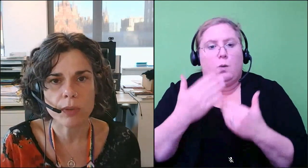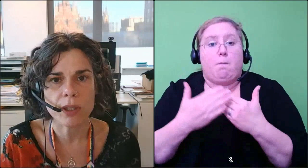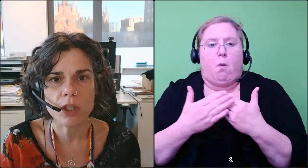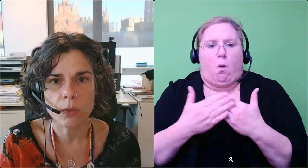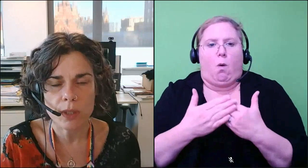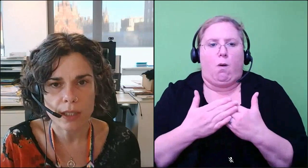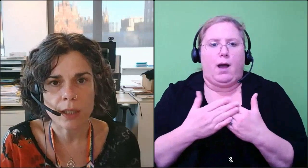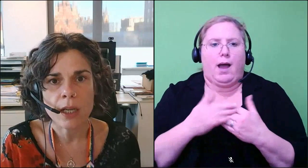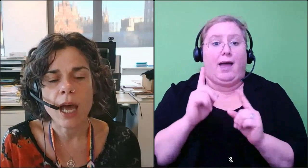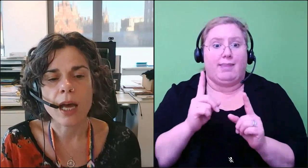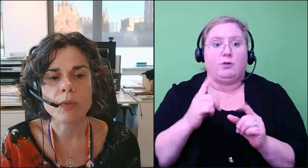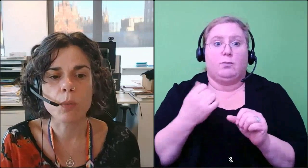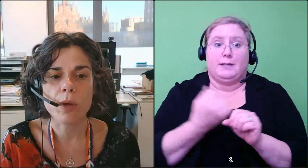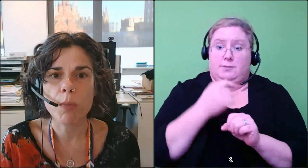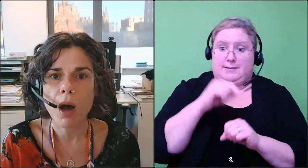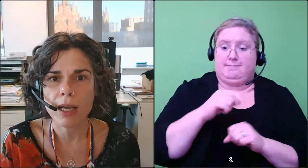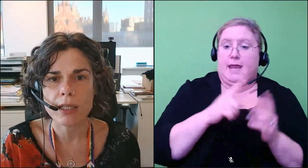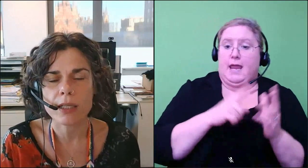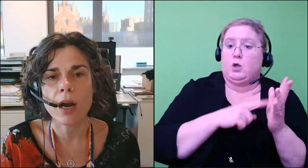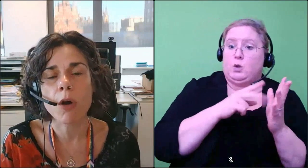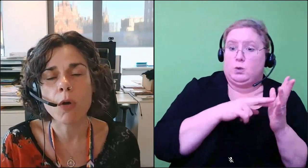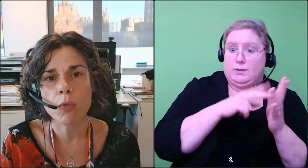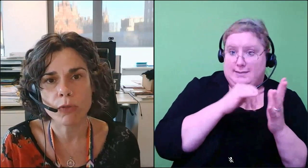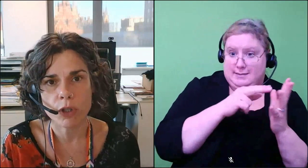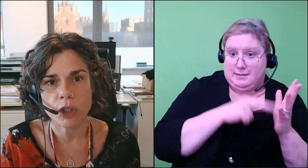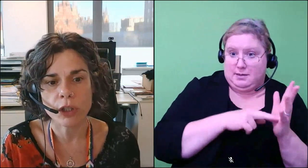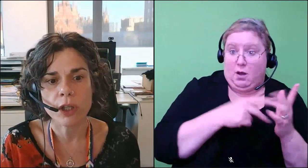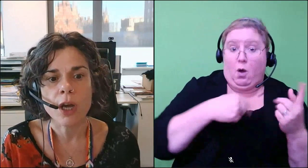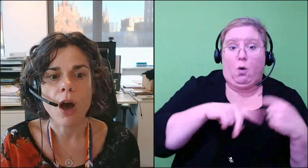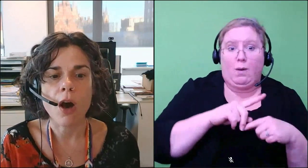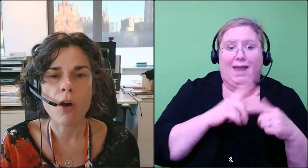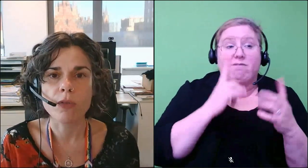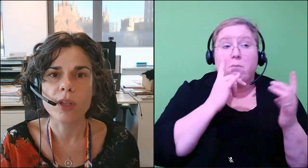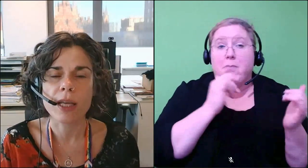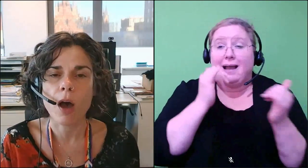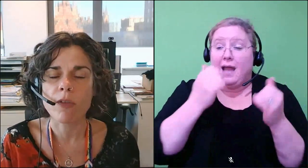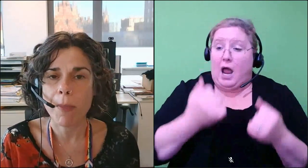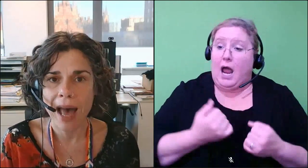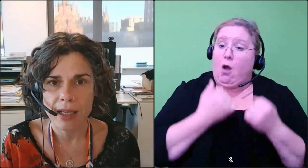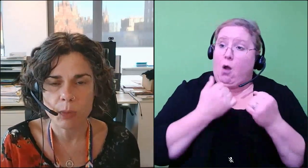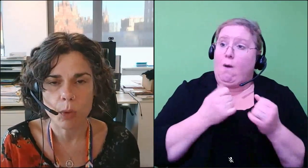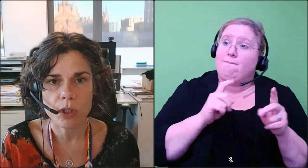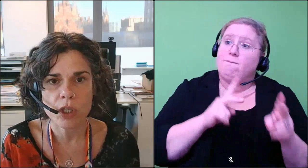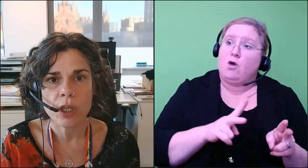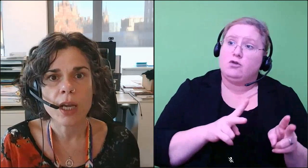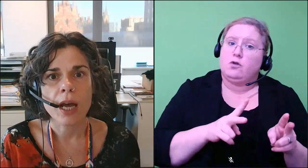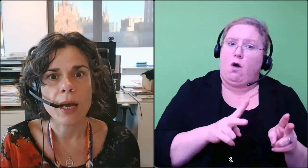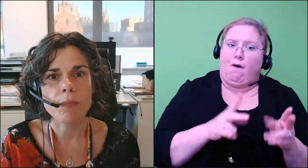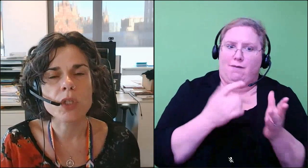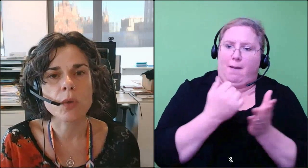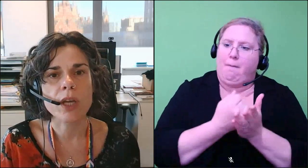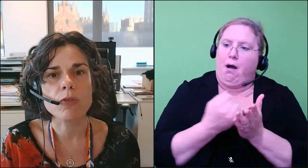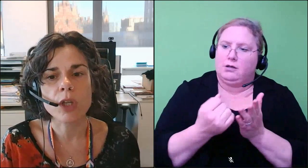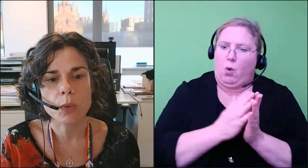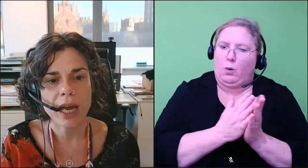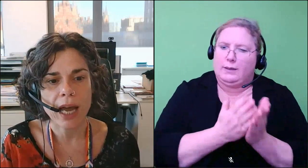doing in UNISON, and so we've piloted our own version of a passport so that you don't